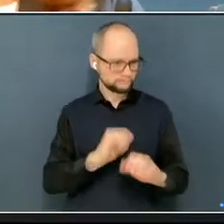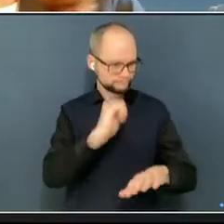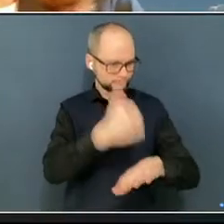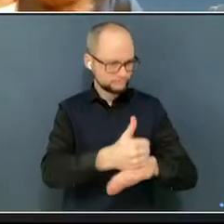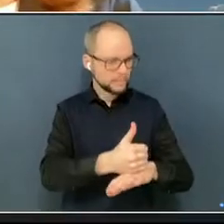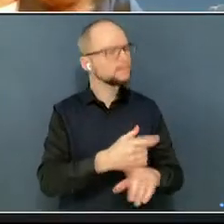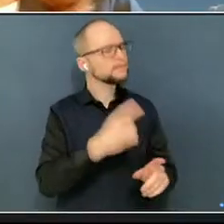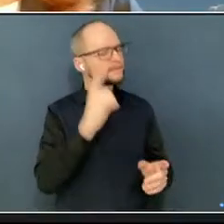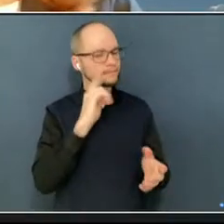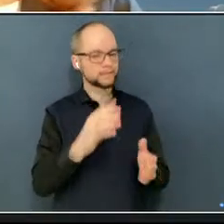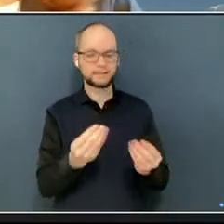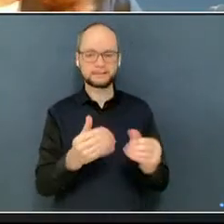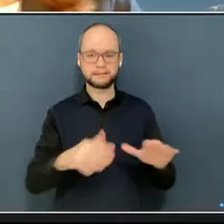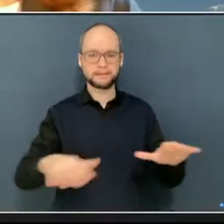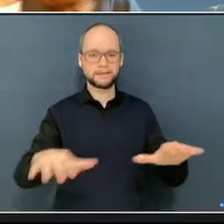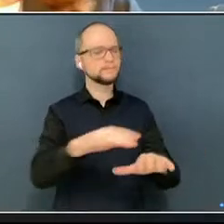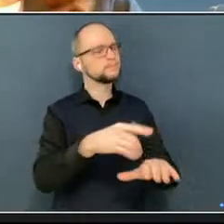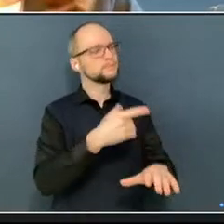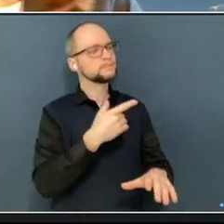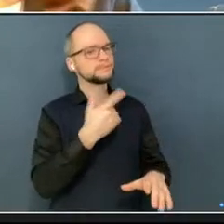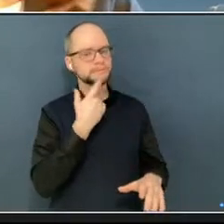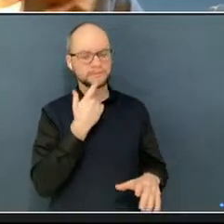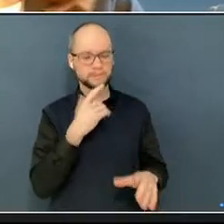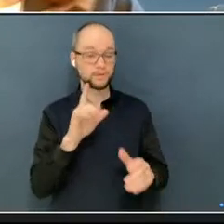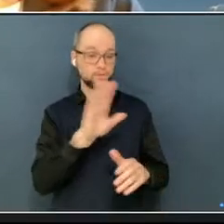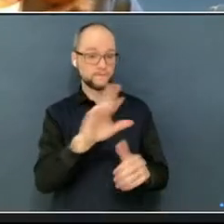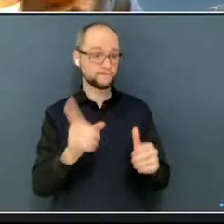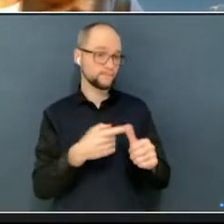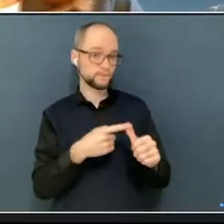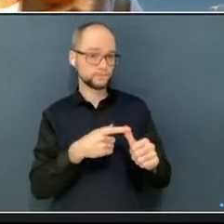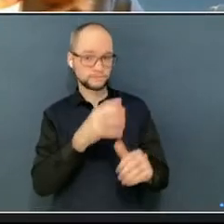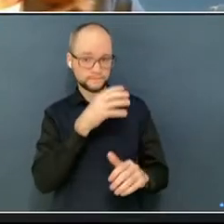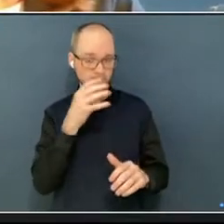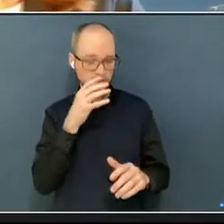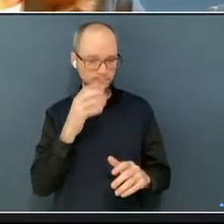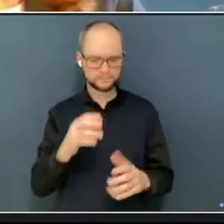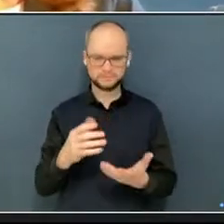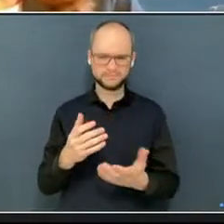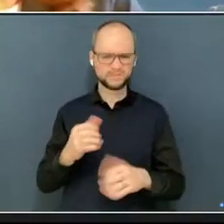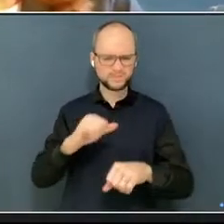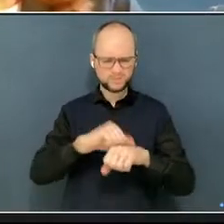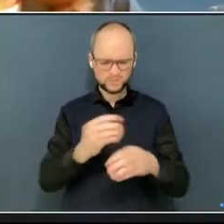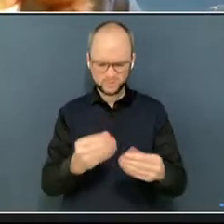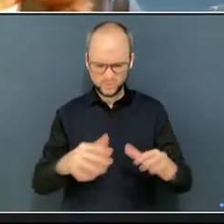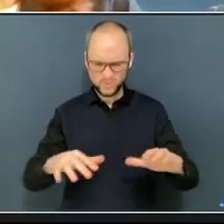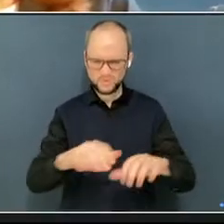having a very rocky ‑‑ the first farm you had was not good for growing crops and my understanding is